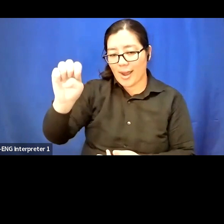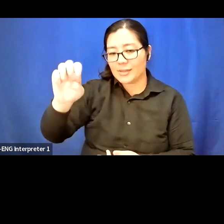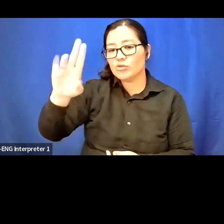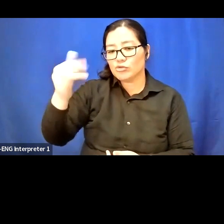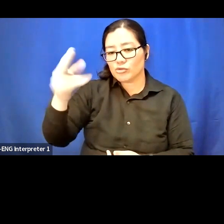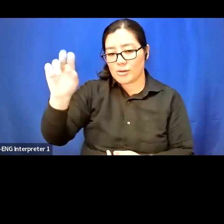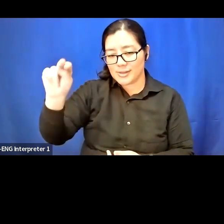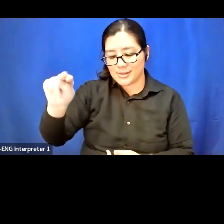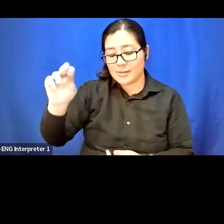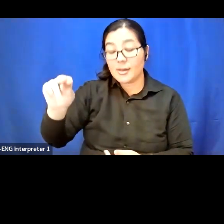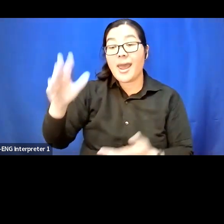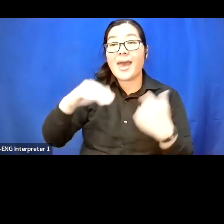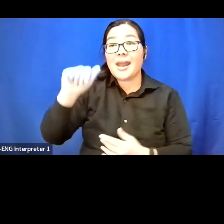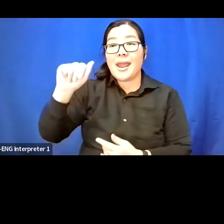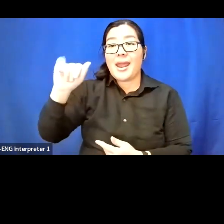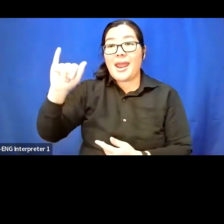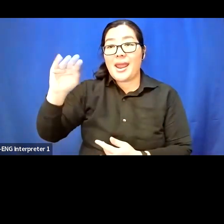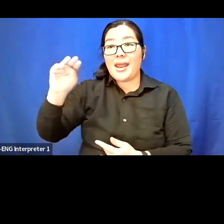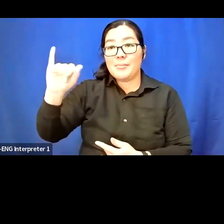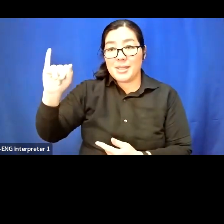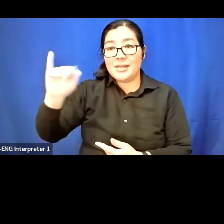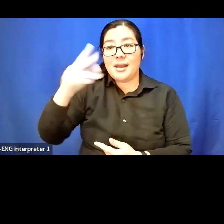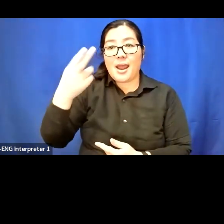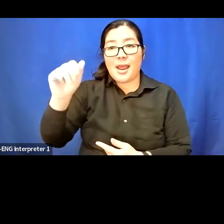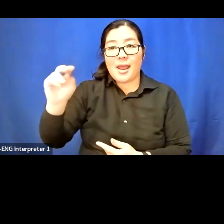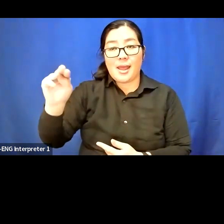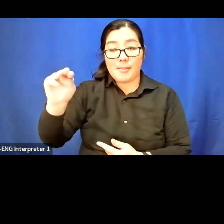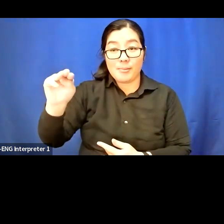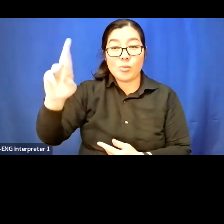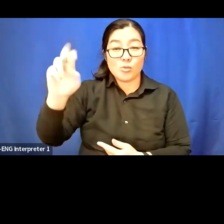And I believe the link to that project will be dropped into the chat as well.